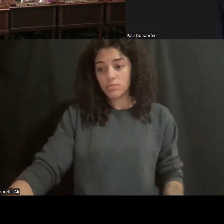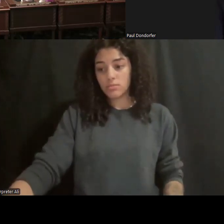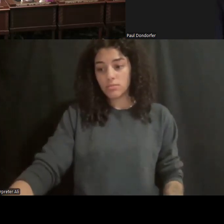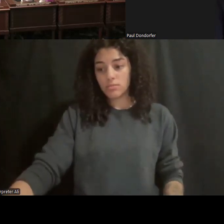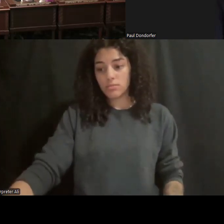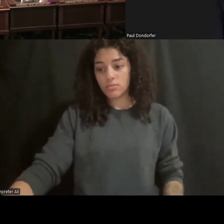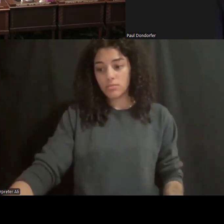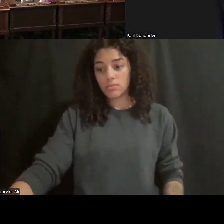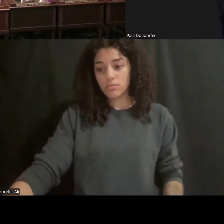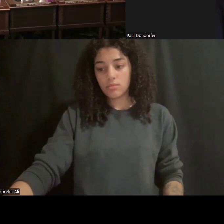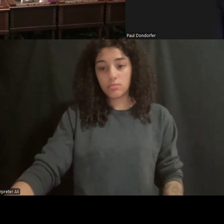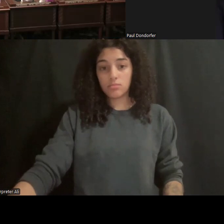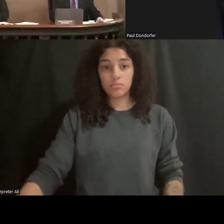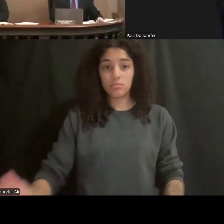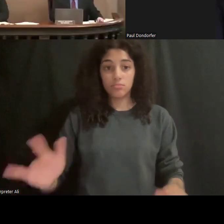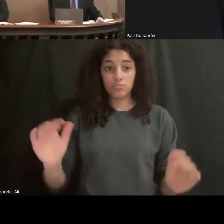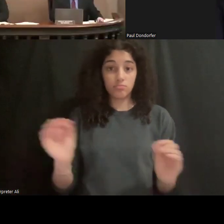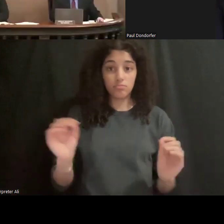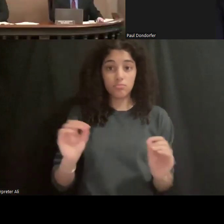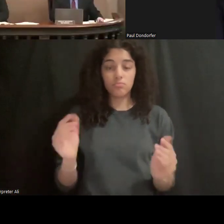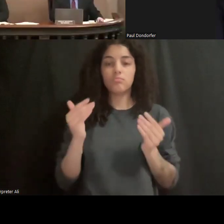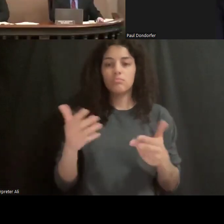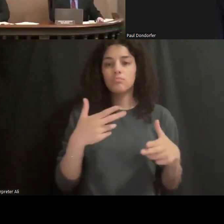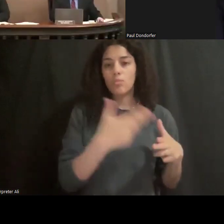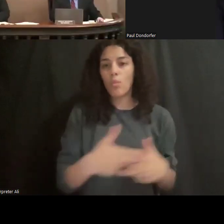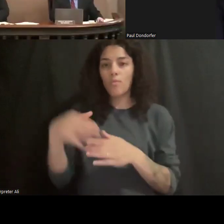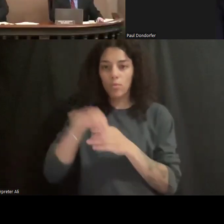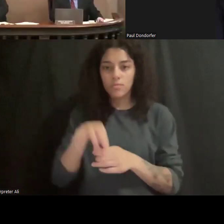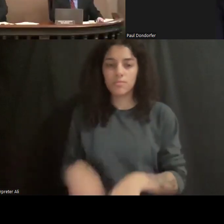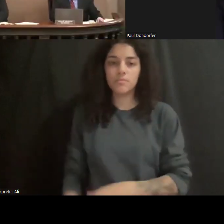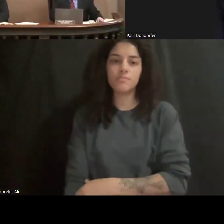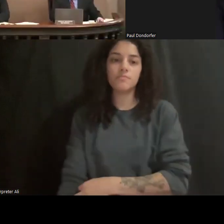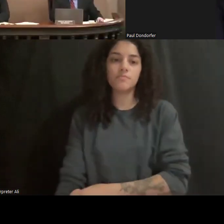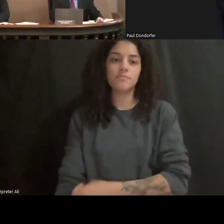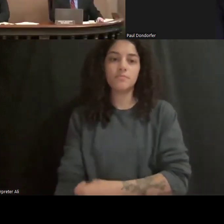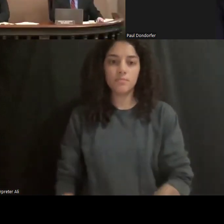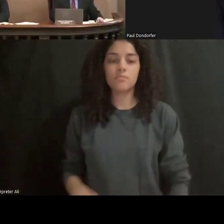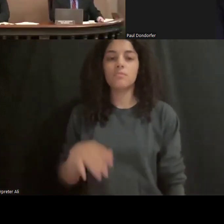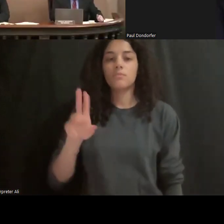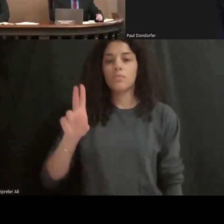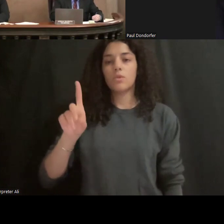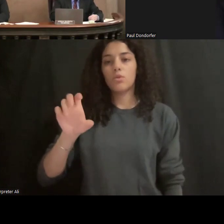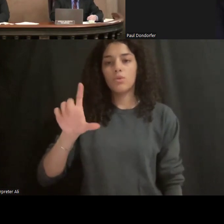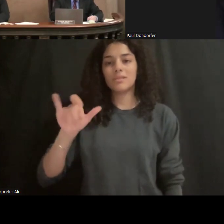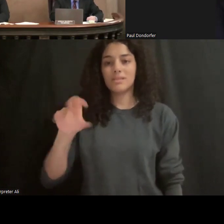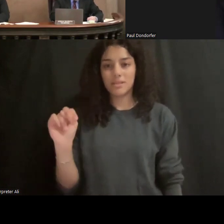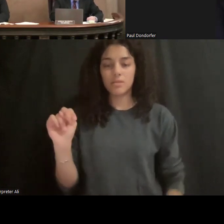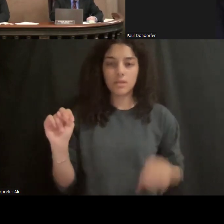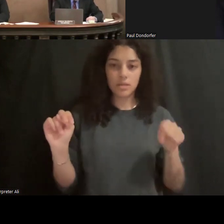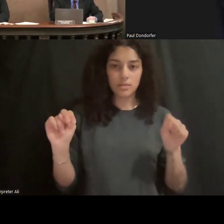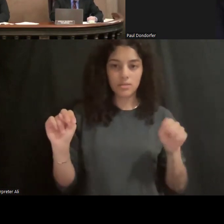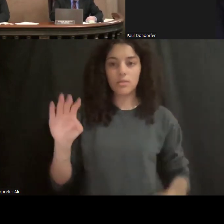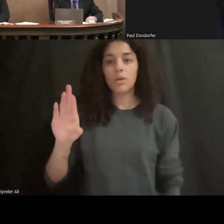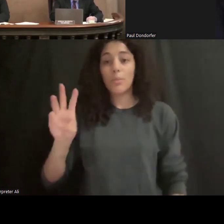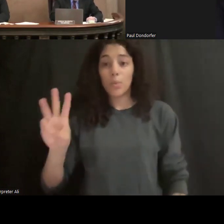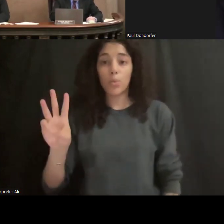Seeing none roll call vote Roll call vote Yes Mr Edlesen Mr Eden votes yes Mr Brew Mr Brew